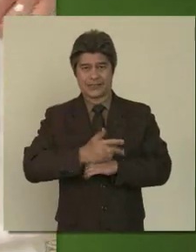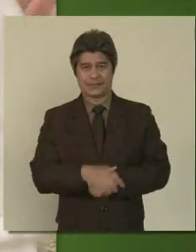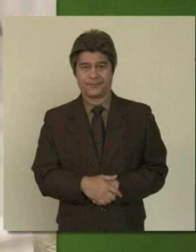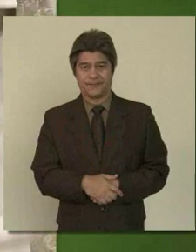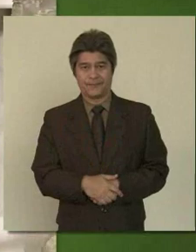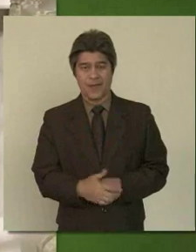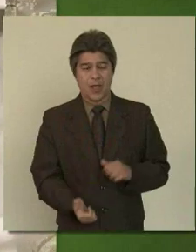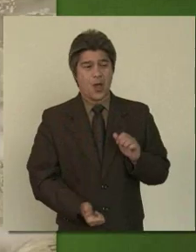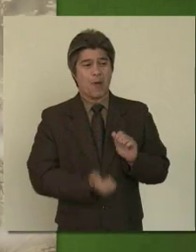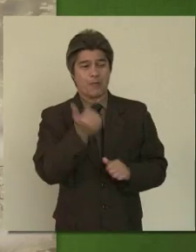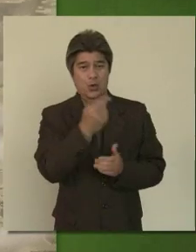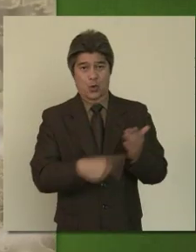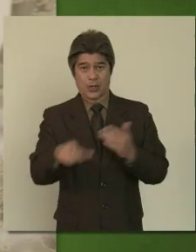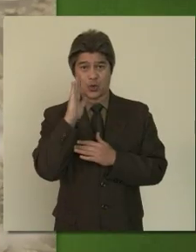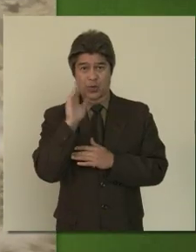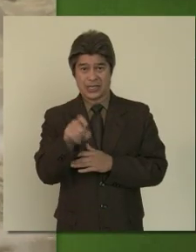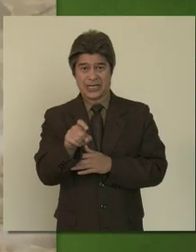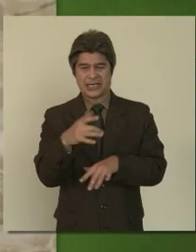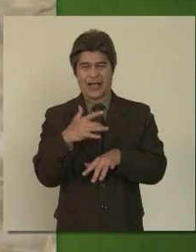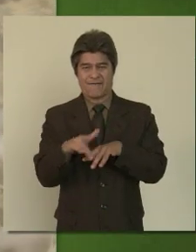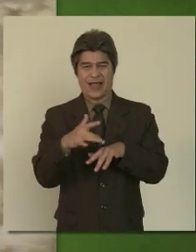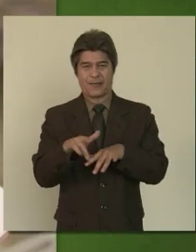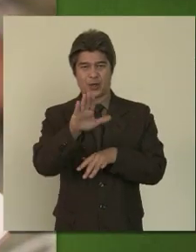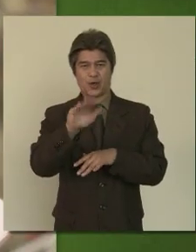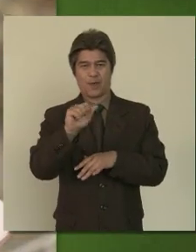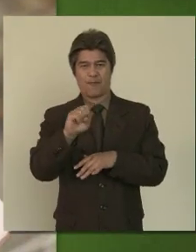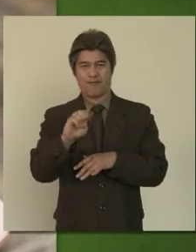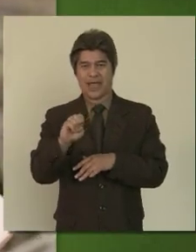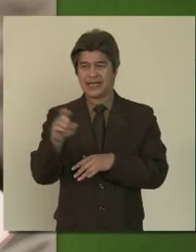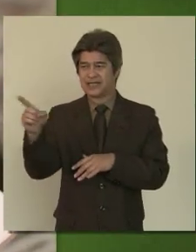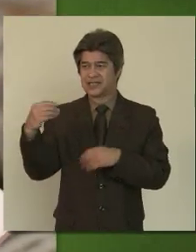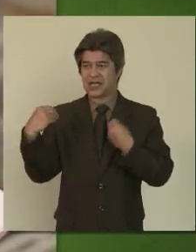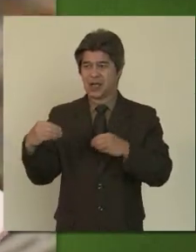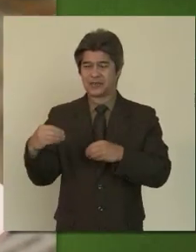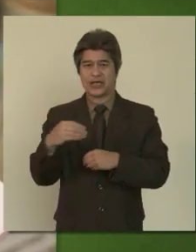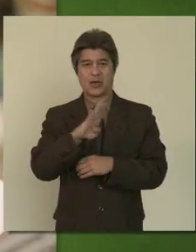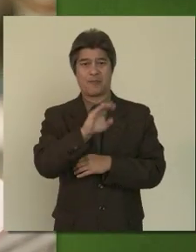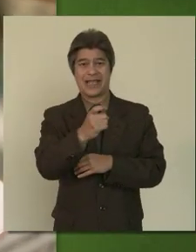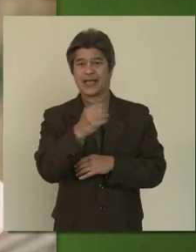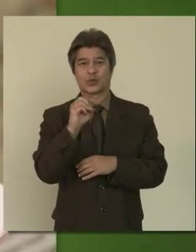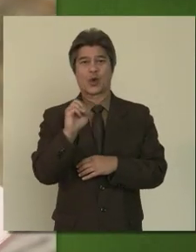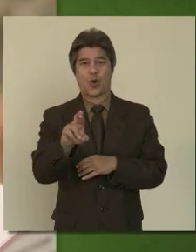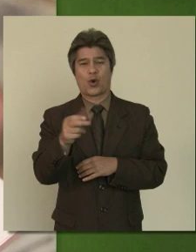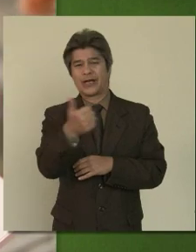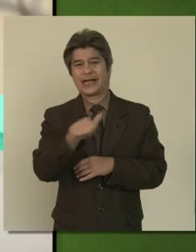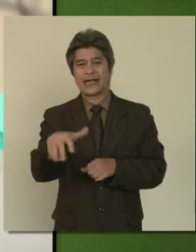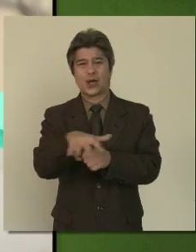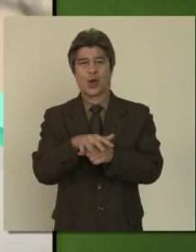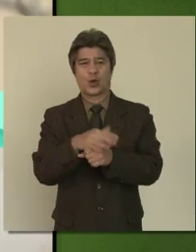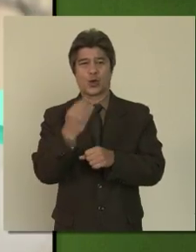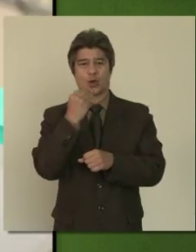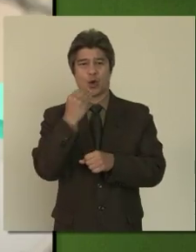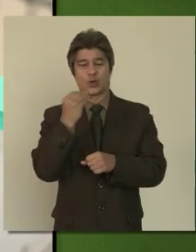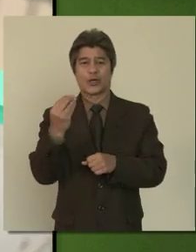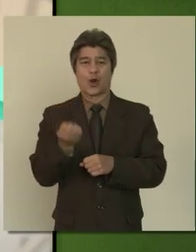Most of what you will need will be available at your base commissary, BX, or any local grocery or hardware store.